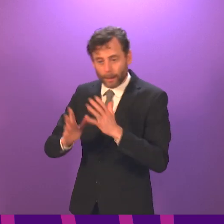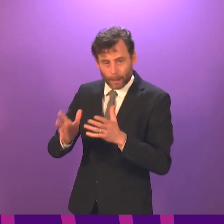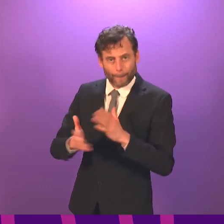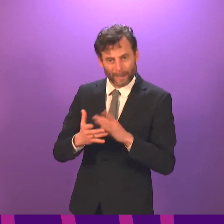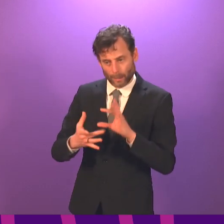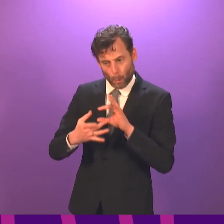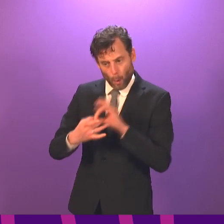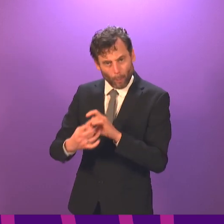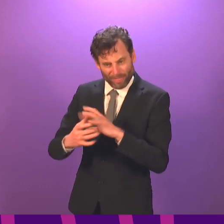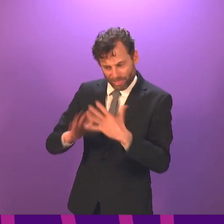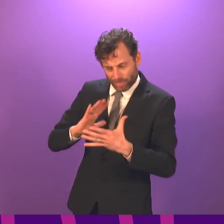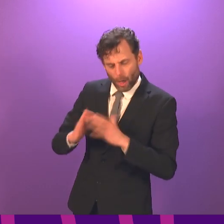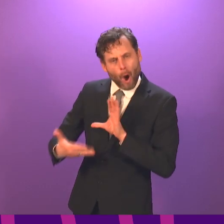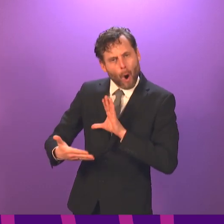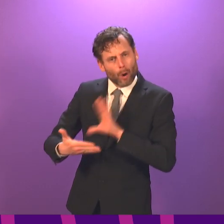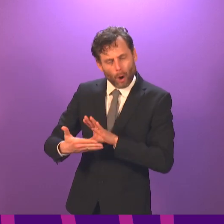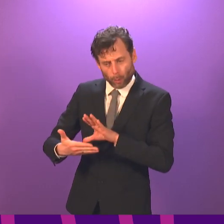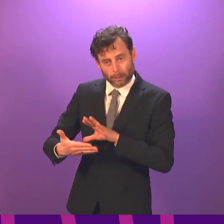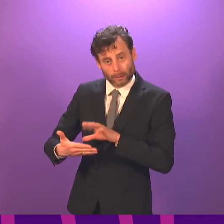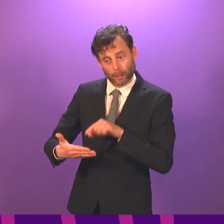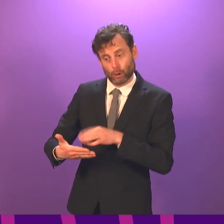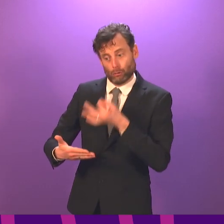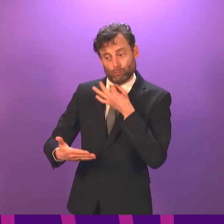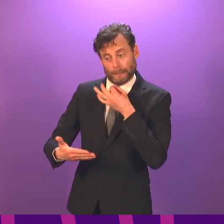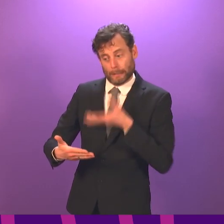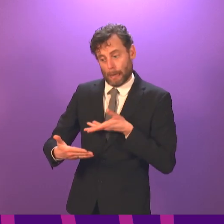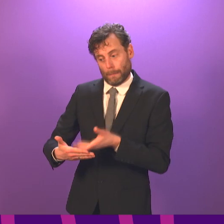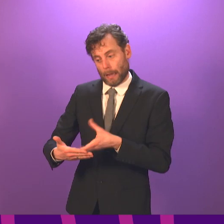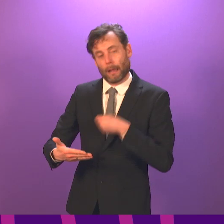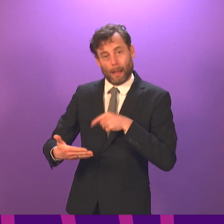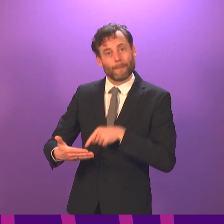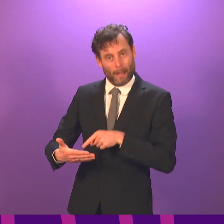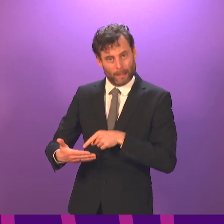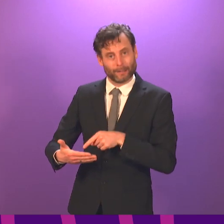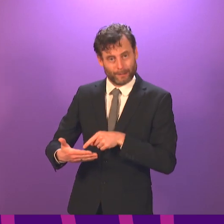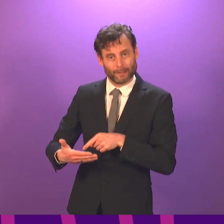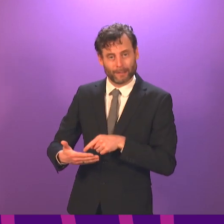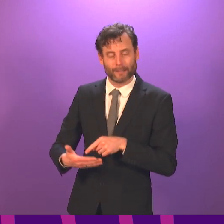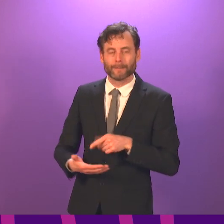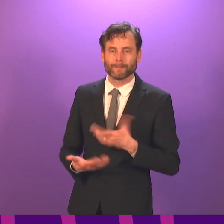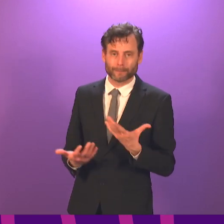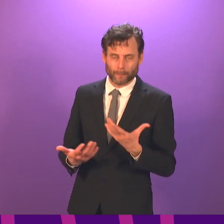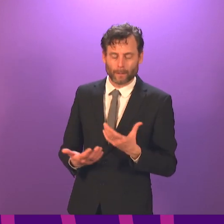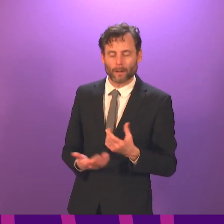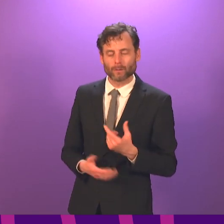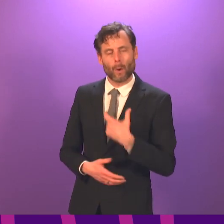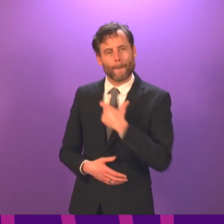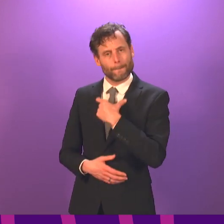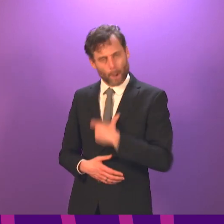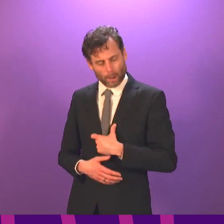“work in close proximity for prolonged periods of time providing a range of interventions, including personal and intimate care”.